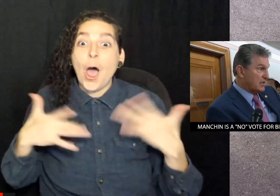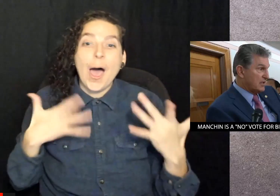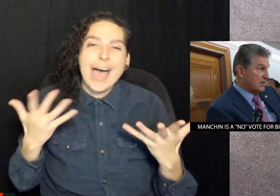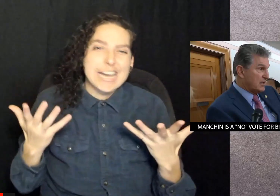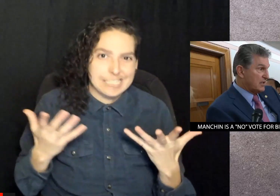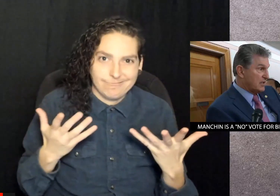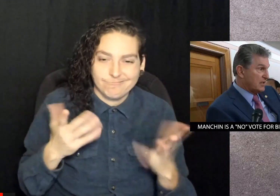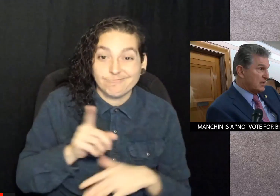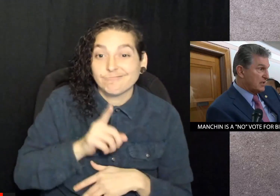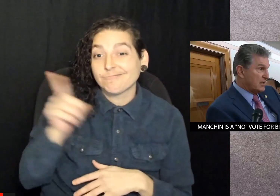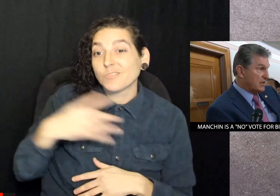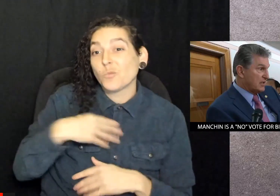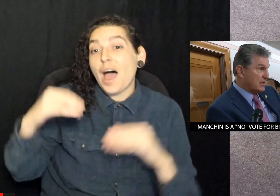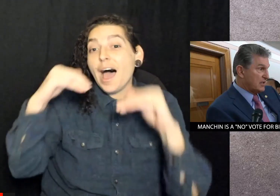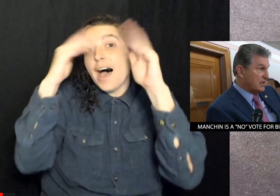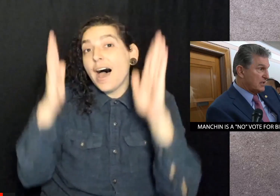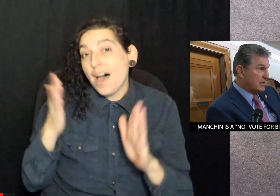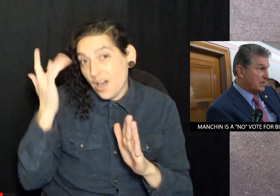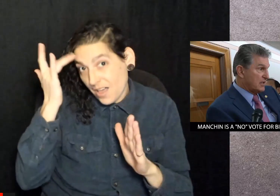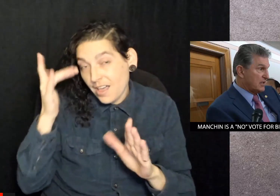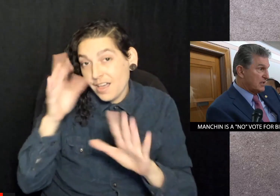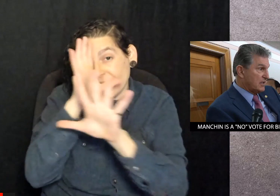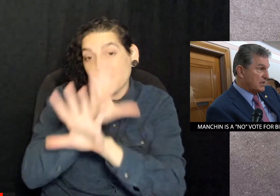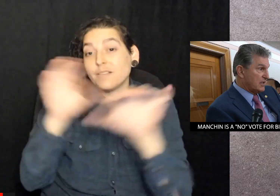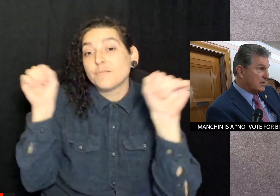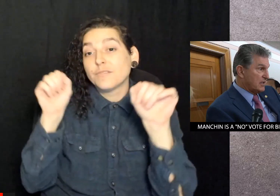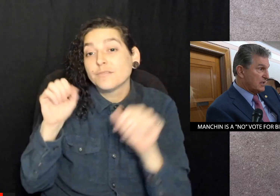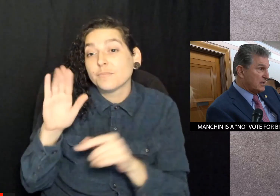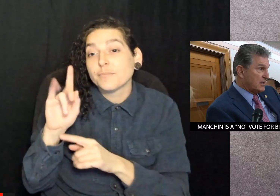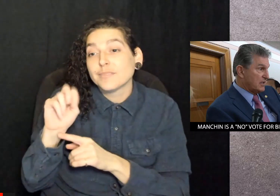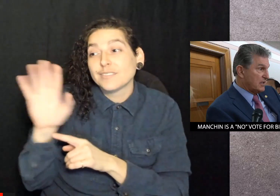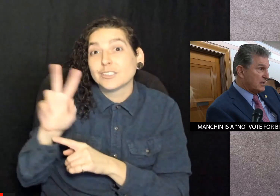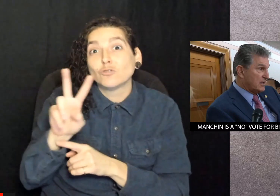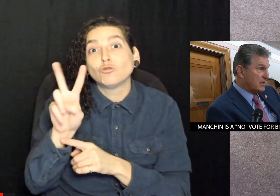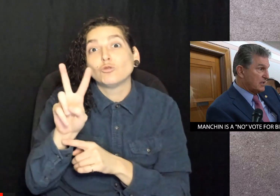the end of the year holiday season may not be so jolly for the White House